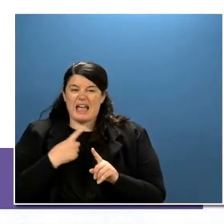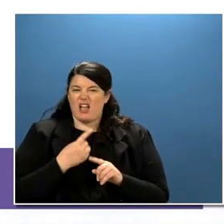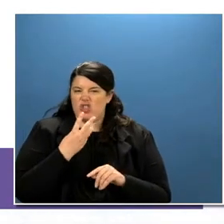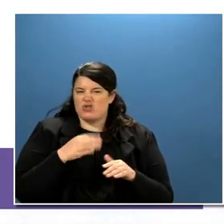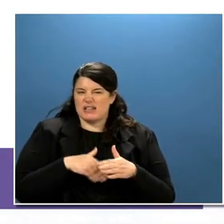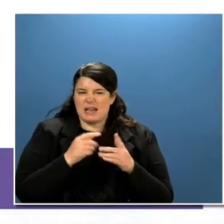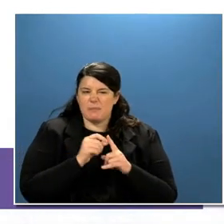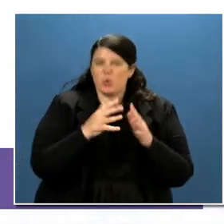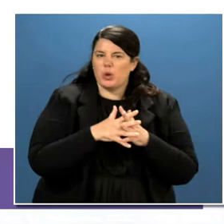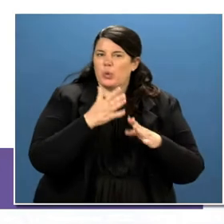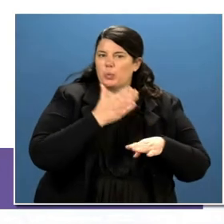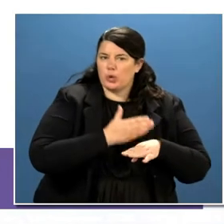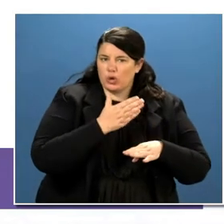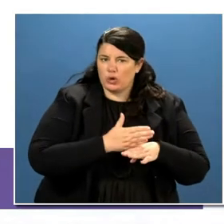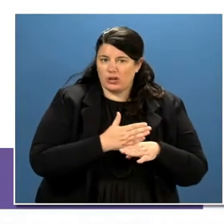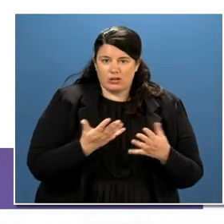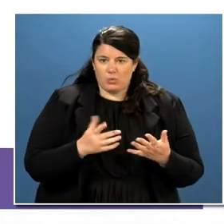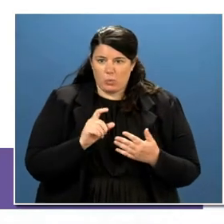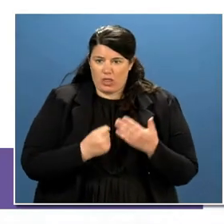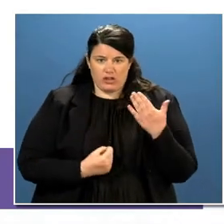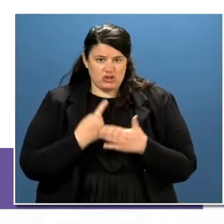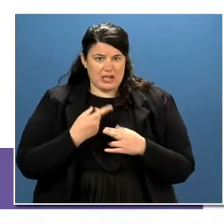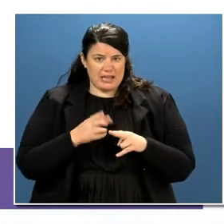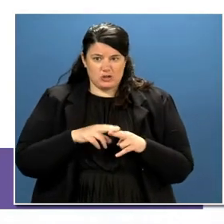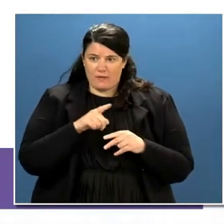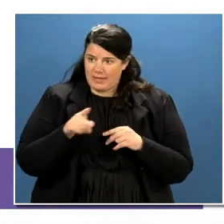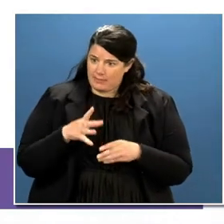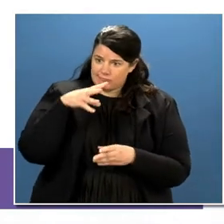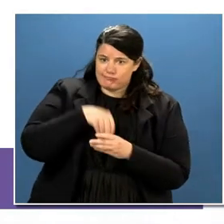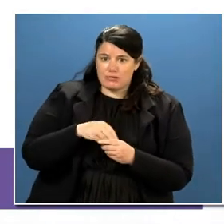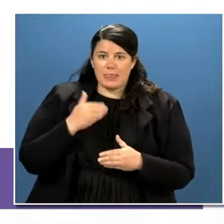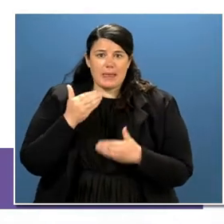what chance is there of them participating in that process at all?